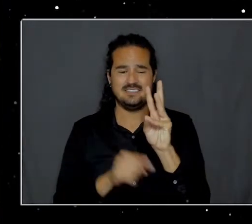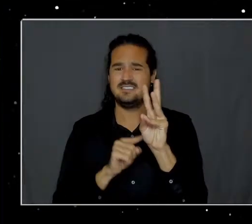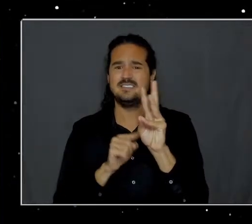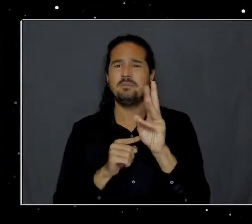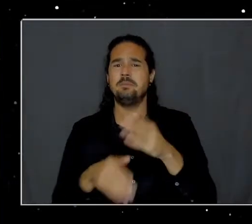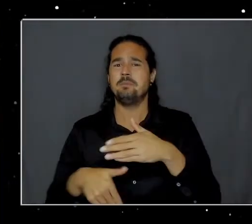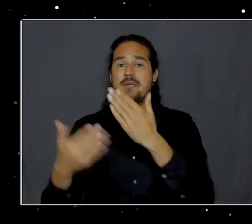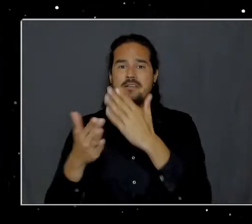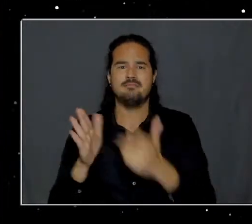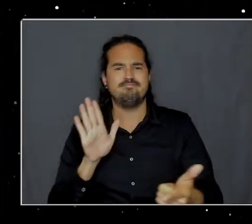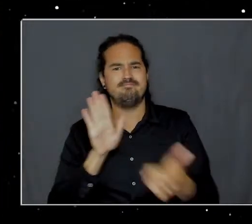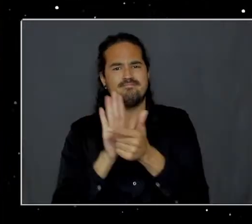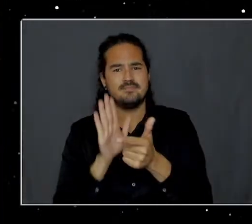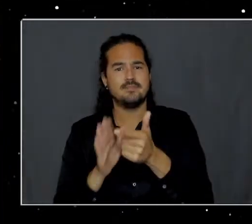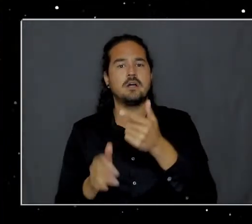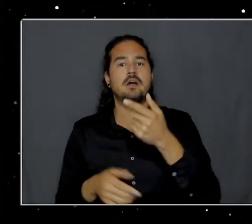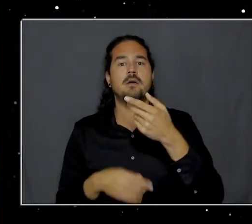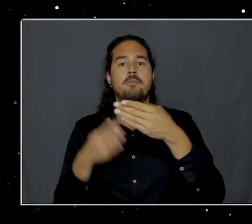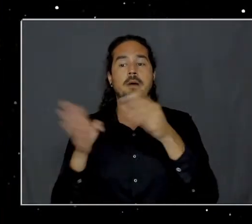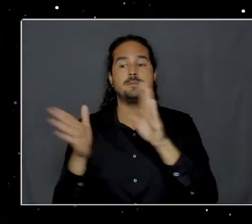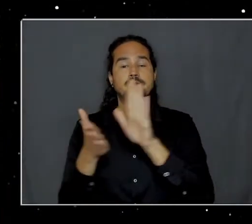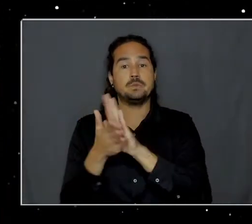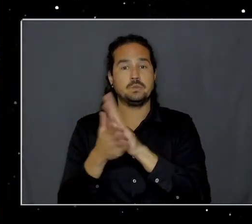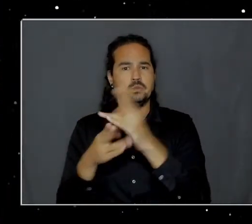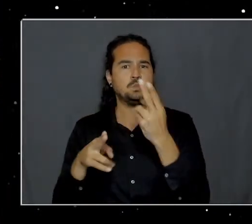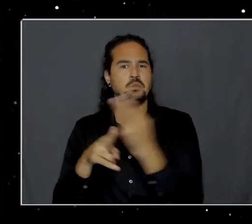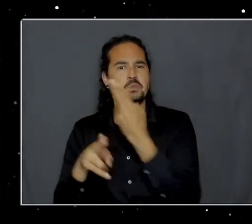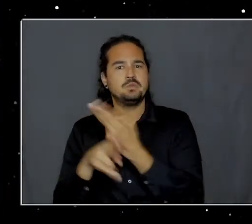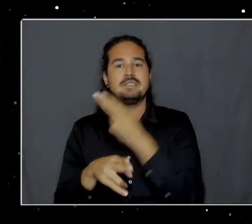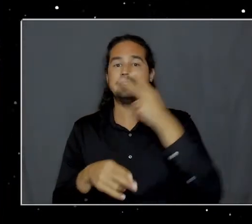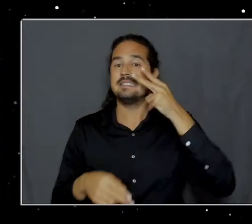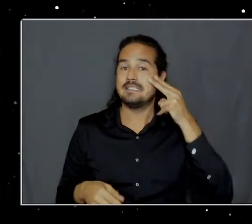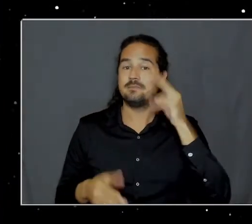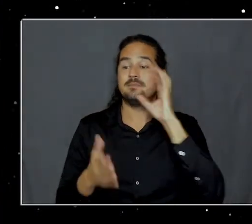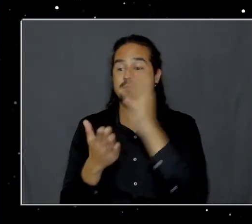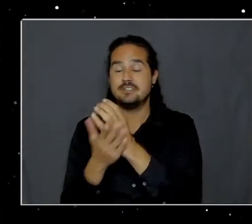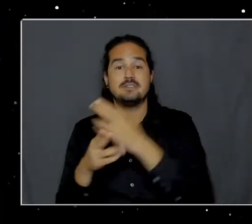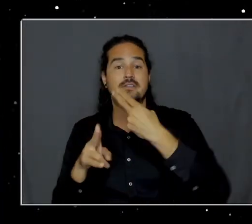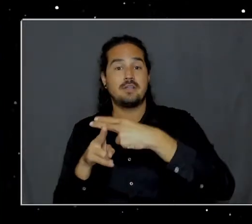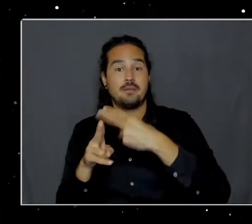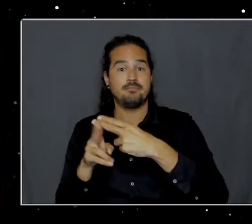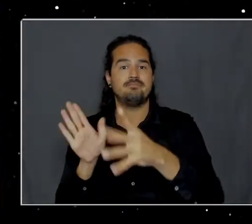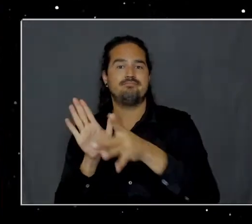NAMES, SYMBOLS, AND IMAGES AS PUBLIC SCHOOL MASCOTS.